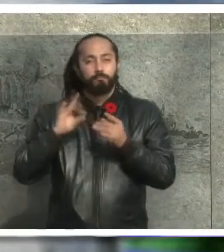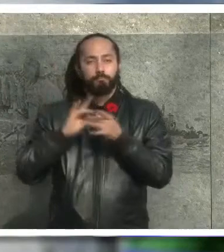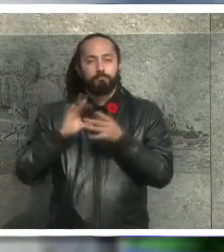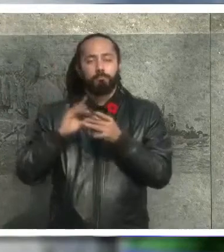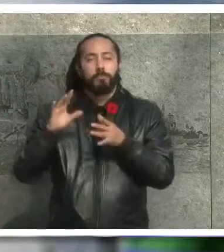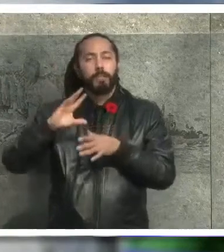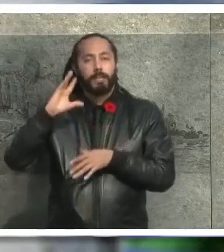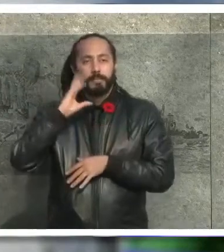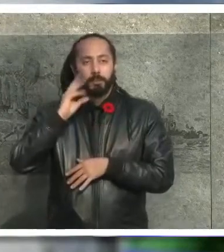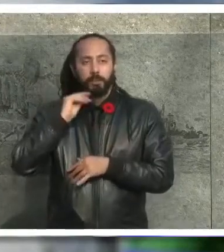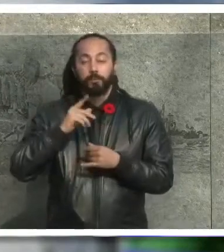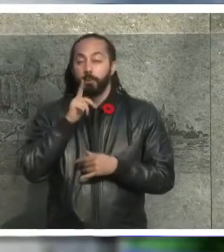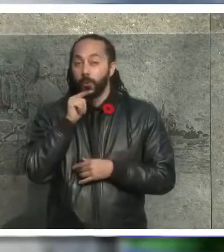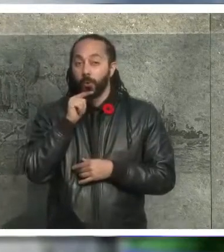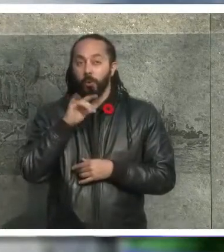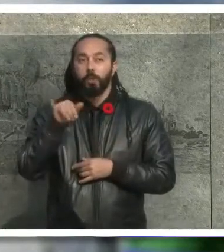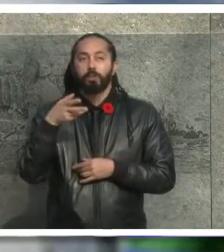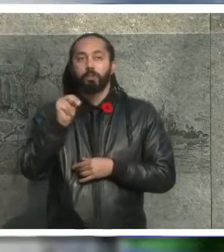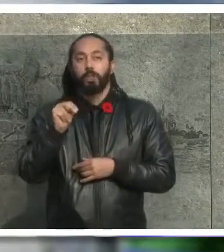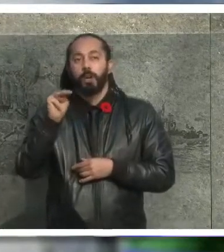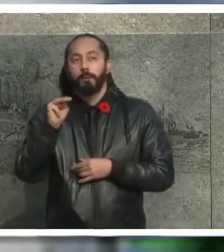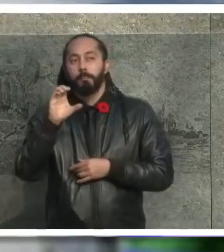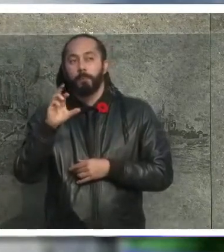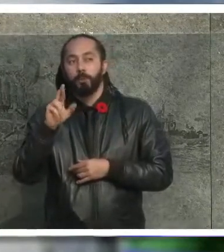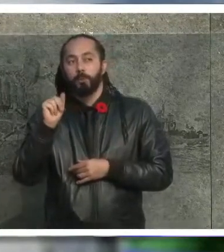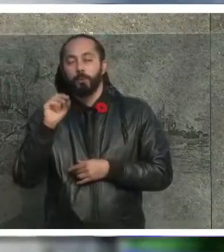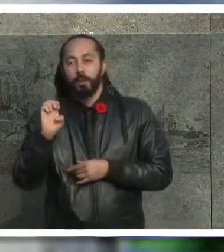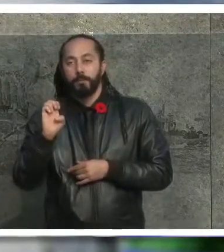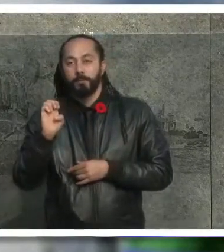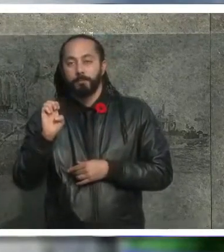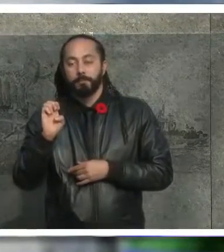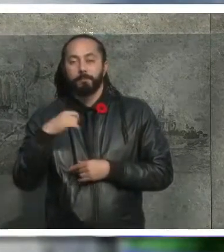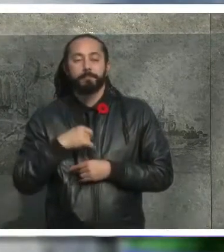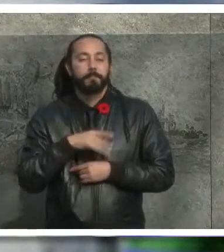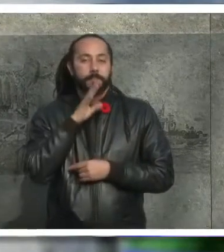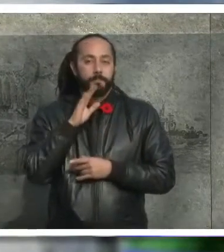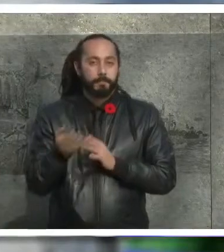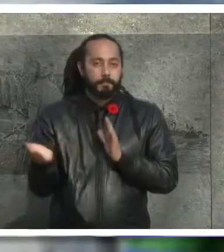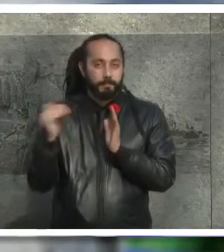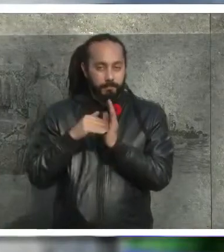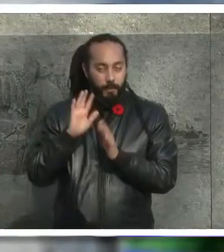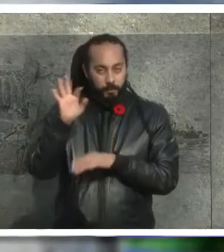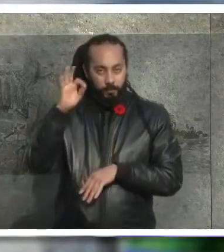of Canadian soldier John McRae. (Speaks French)